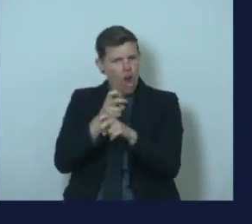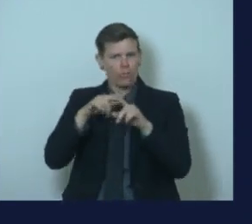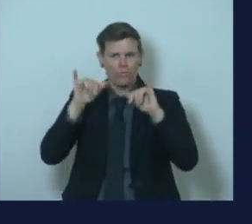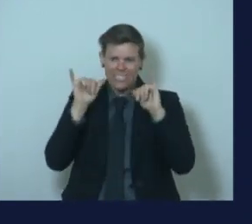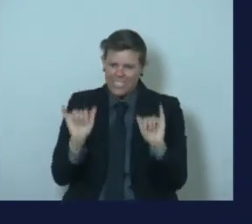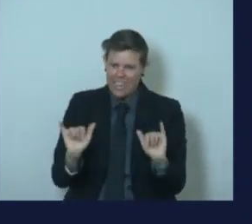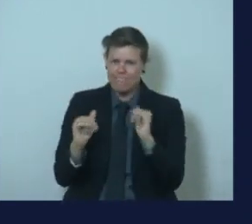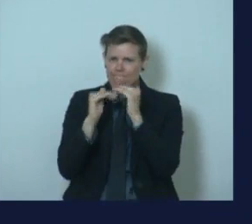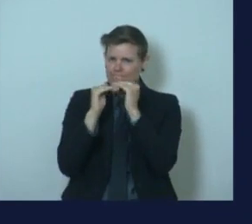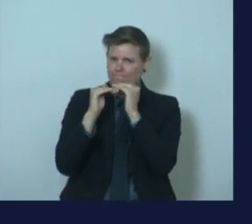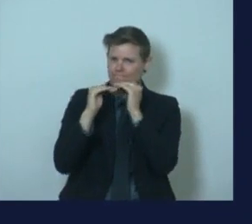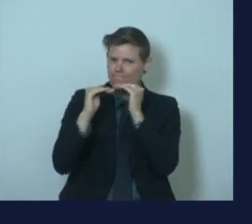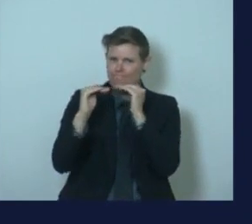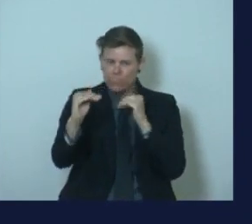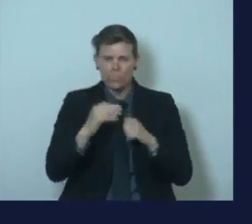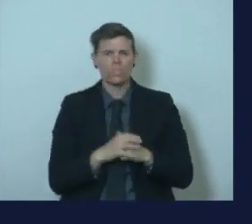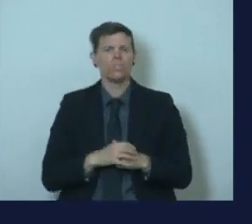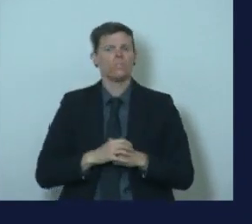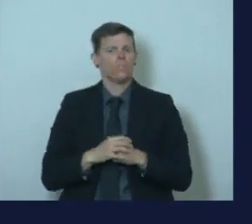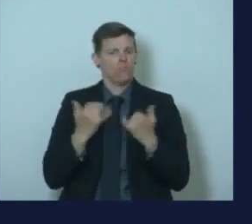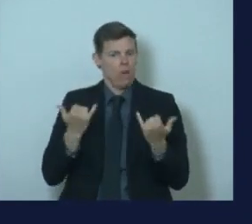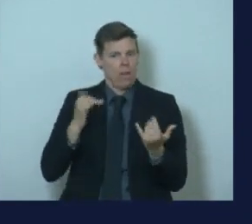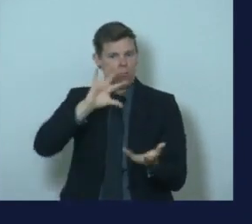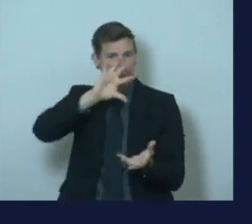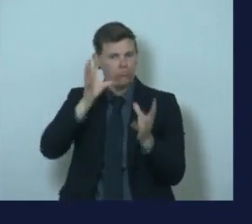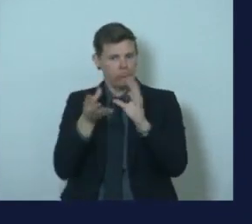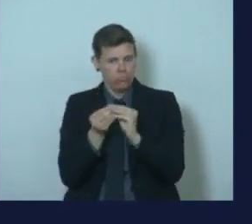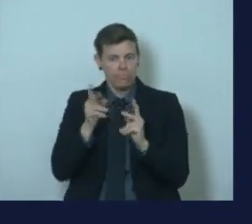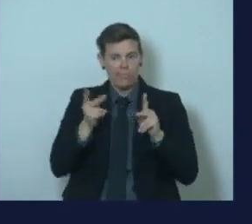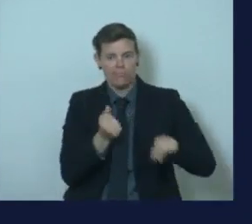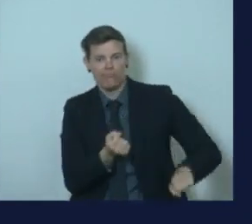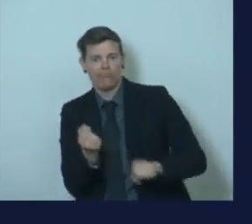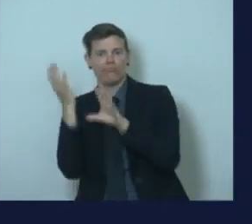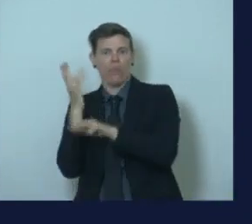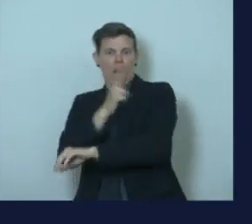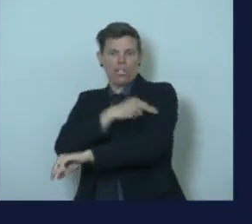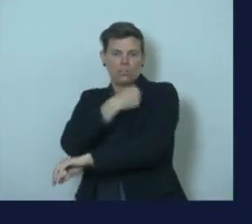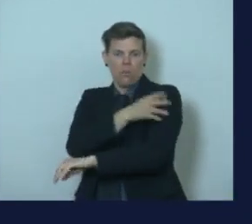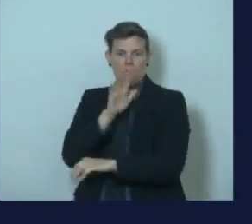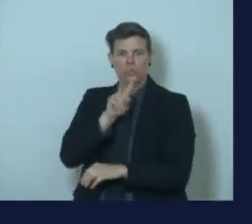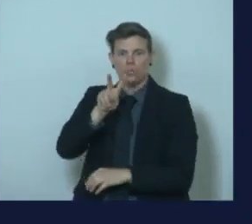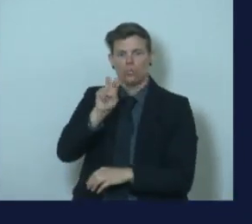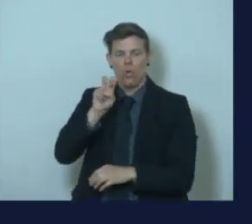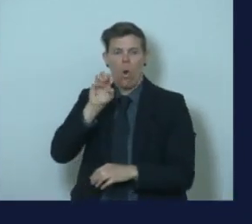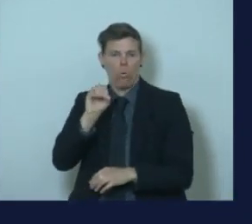THAT MEANS WE STILL NEED TO DO MORE.